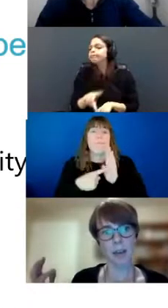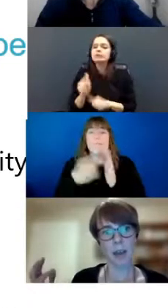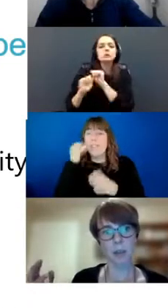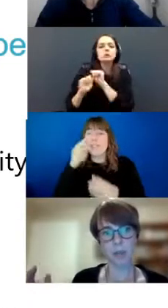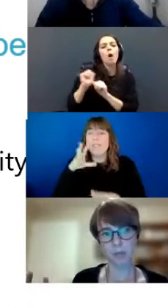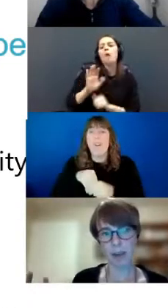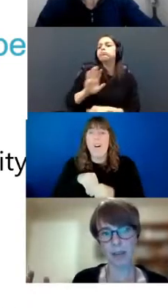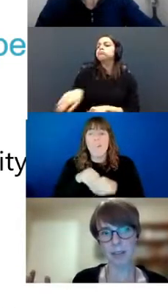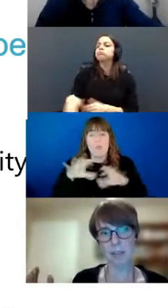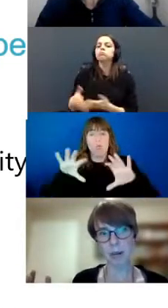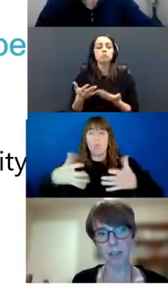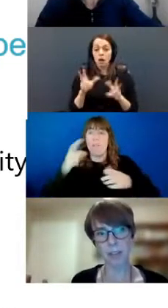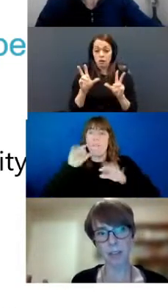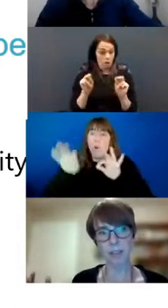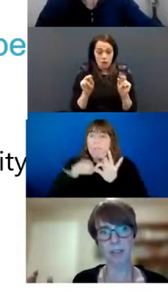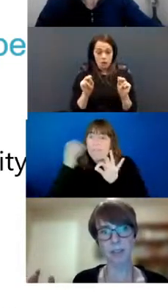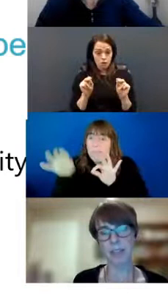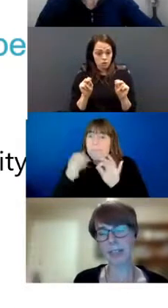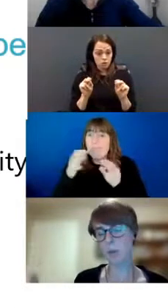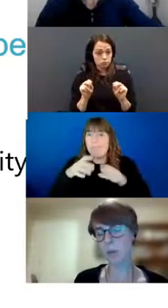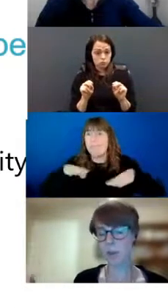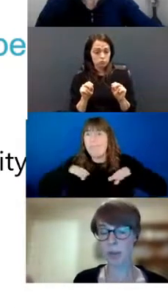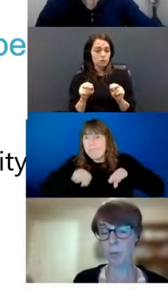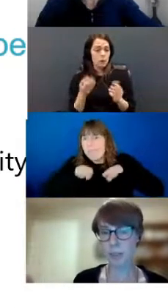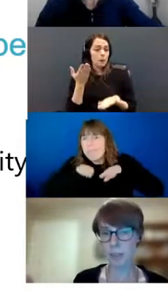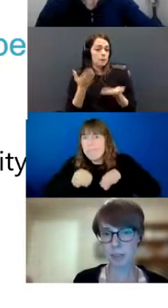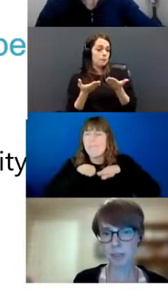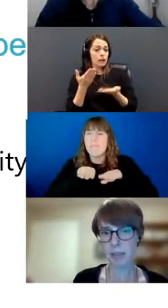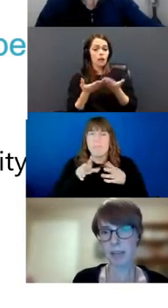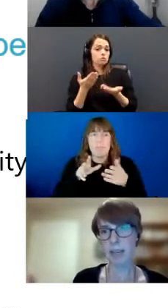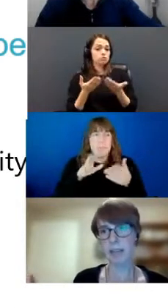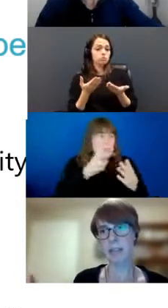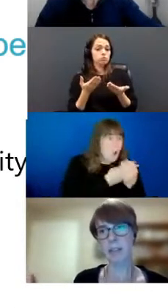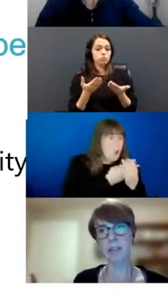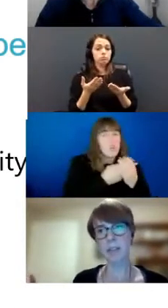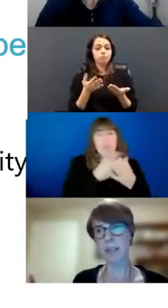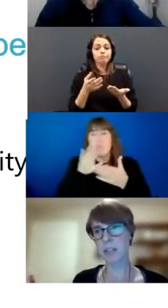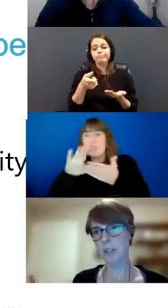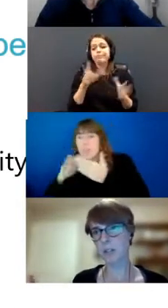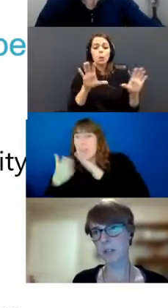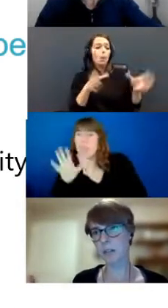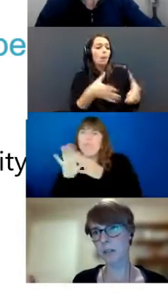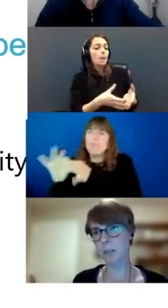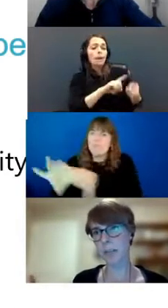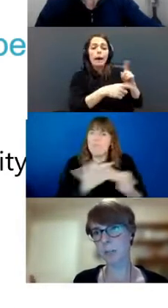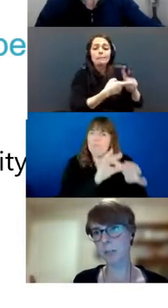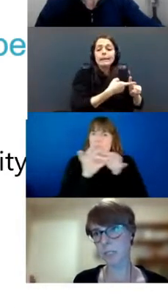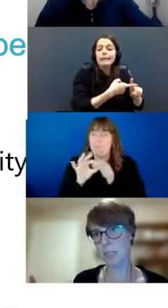out with friends partners engage with your networks international day of persons with